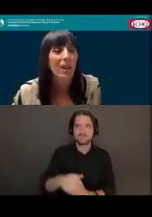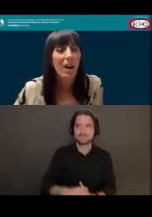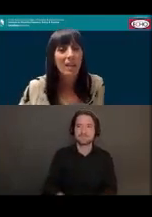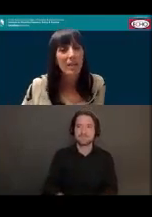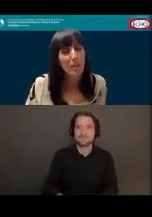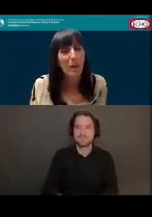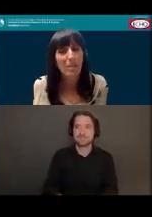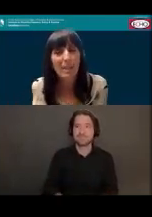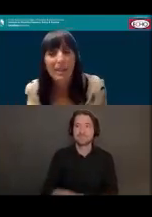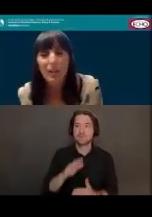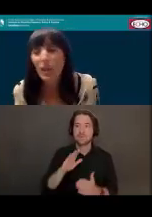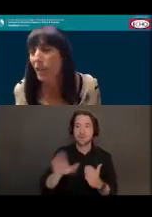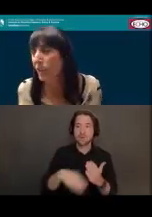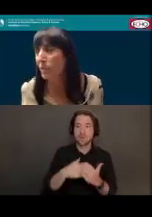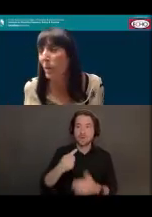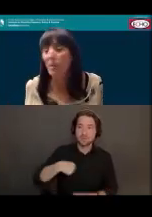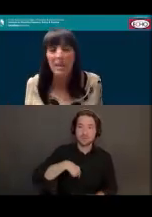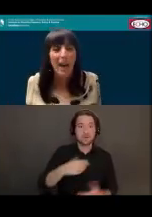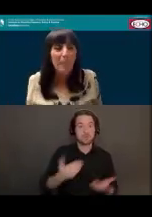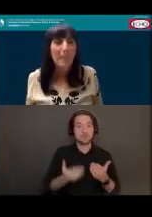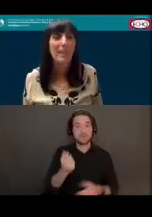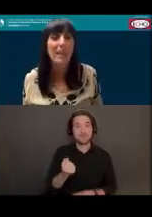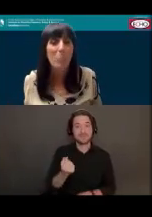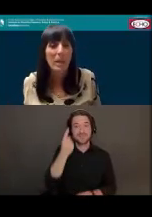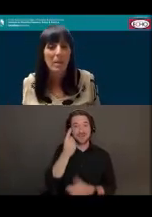all of us probably understood what was happening and what the